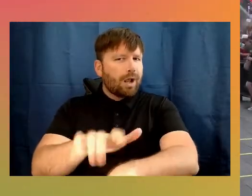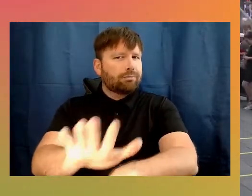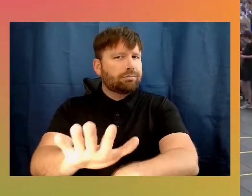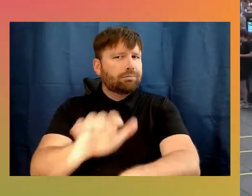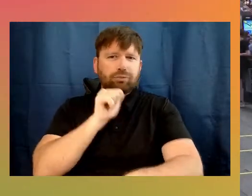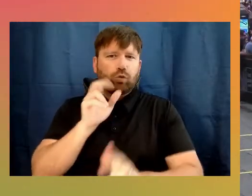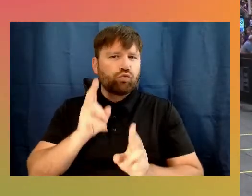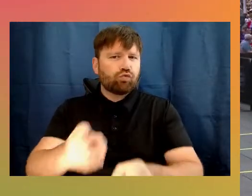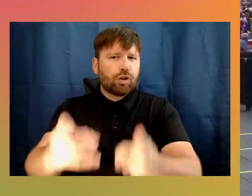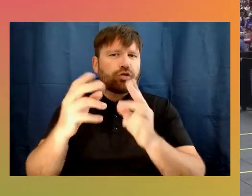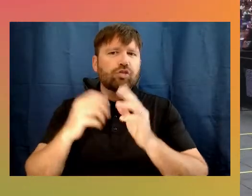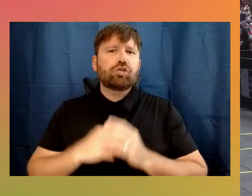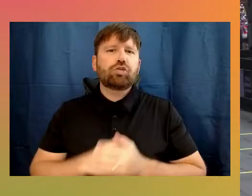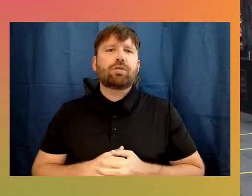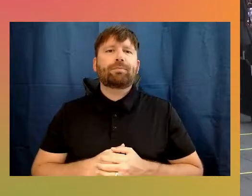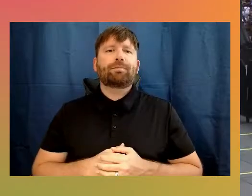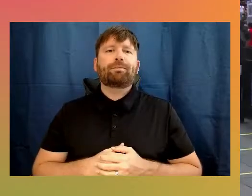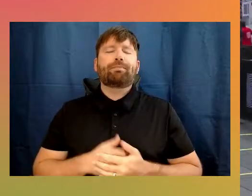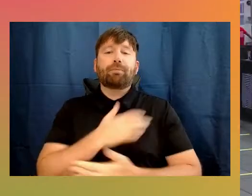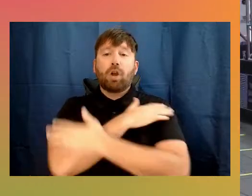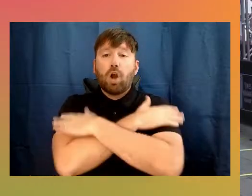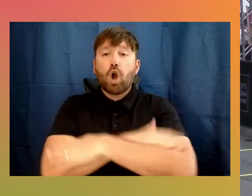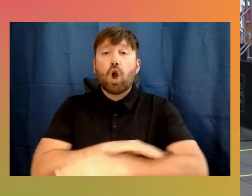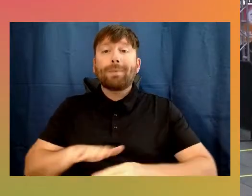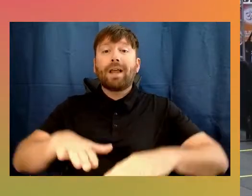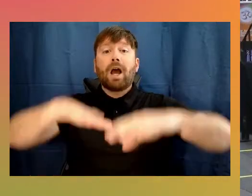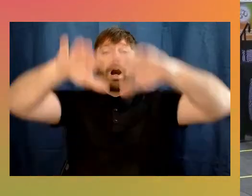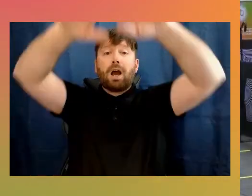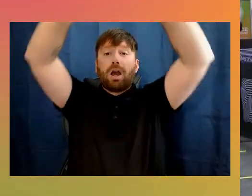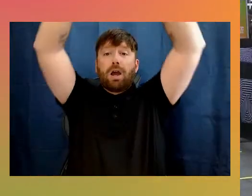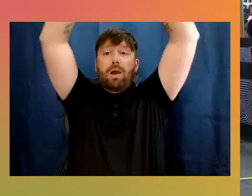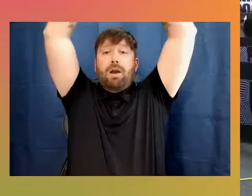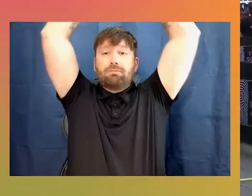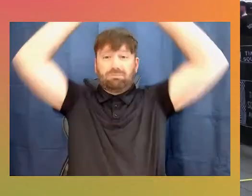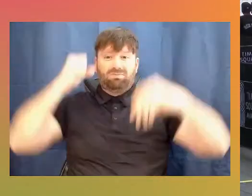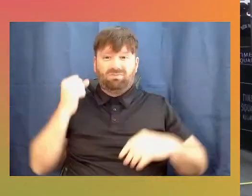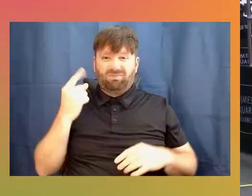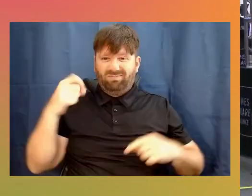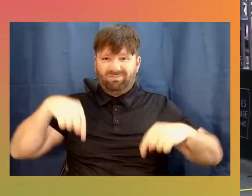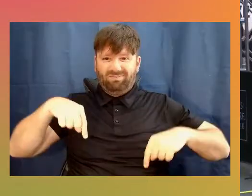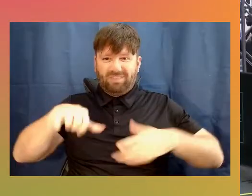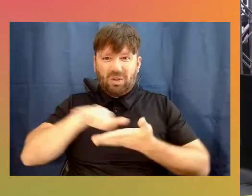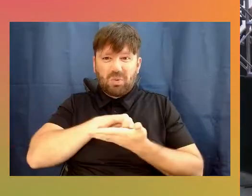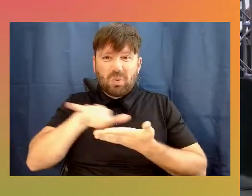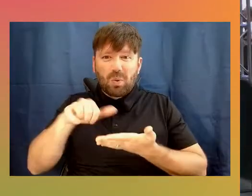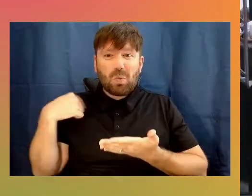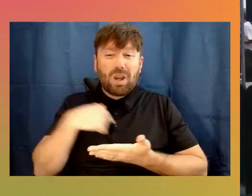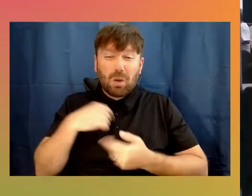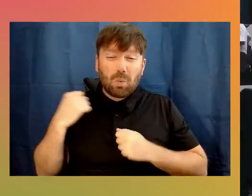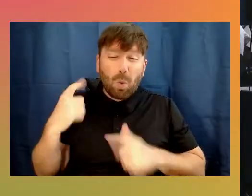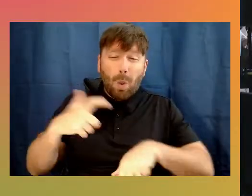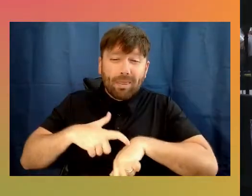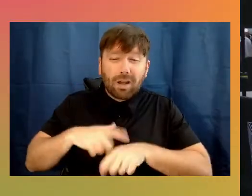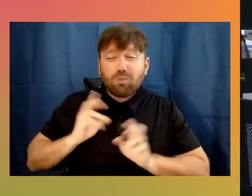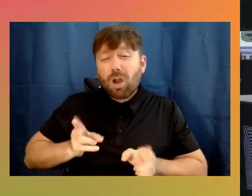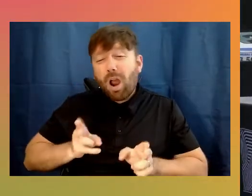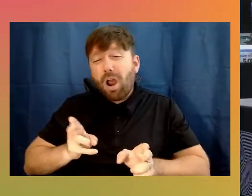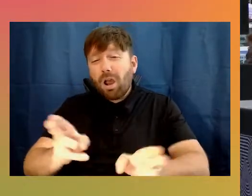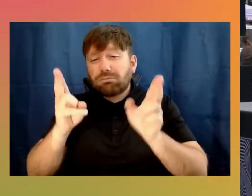LAST ONE TO THE POSE WINS. THAT IS YOUR HOMEWORK. REACH THE ARMS FORWARD. COME ALL THE WAY UP.